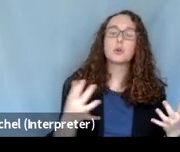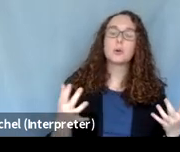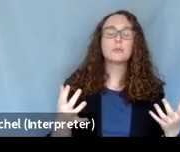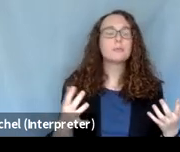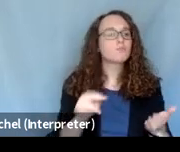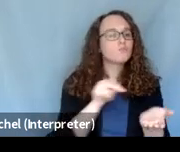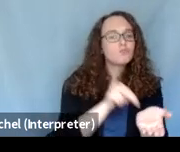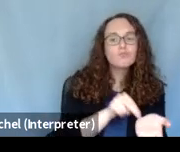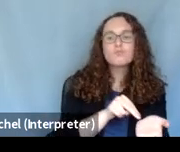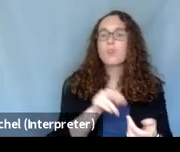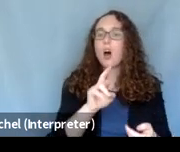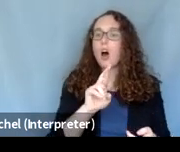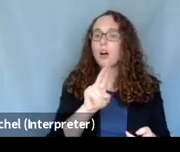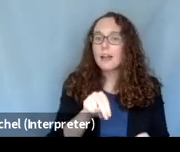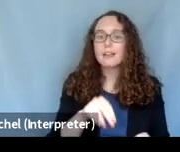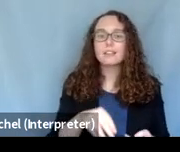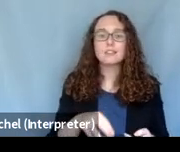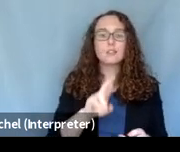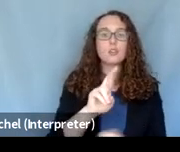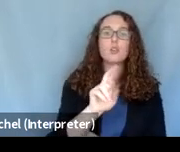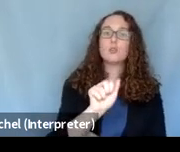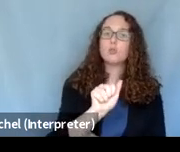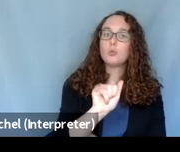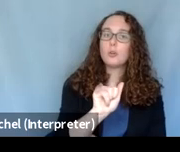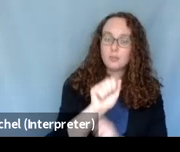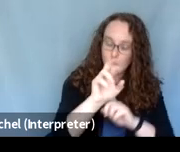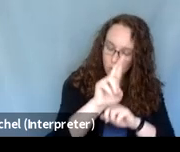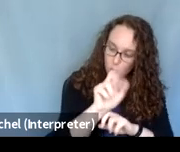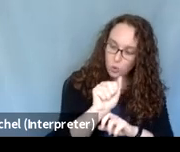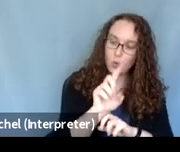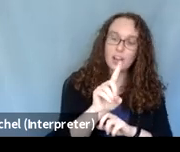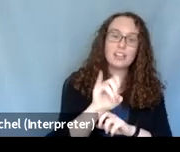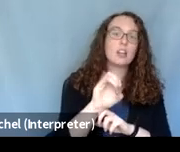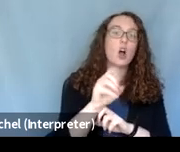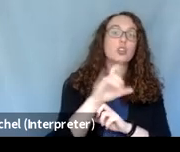radiology technology or technologist, respiratory therapist